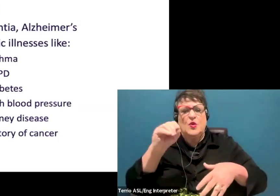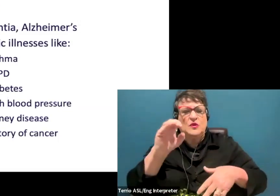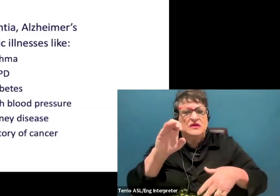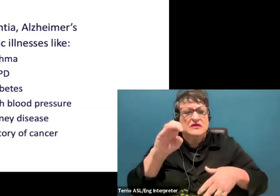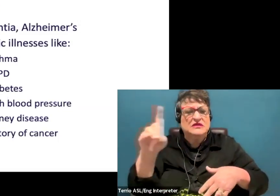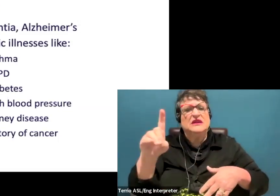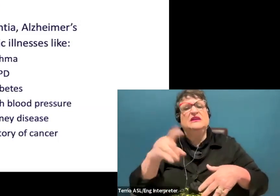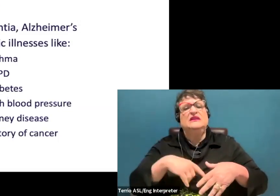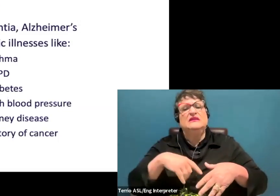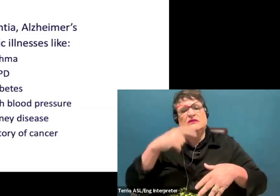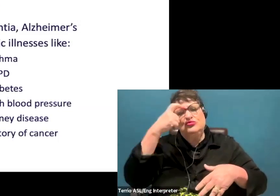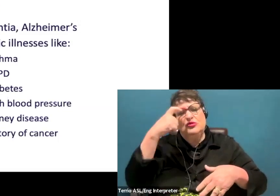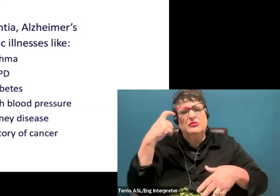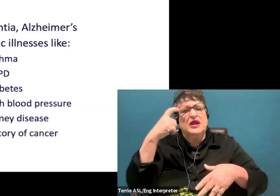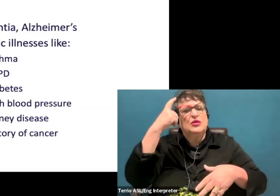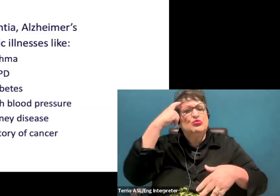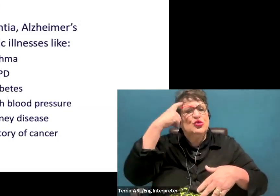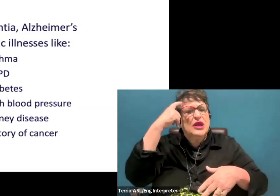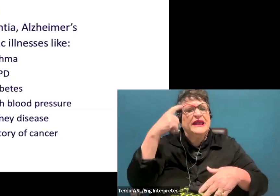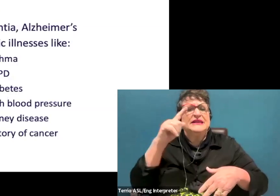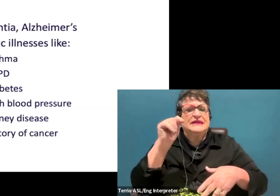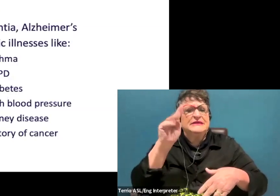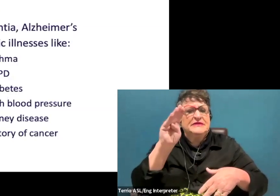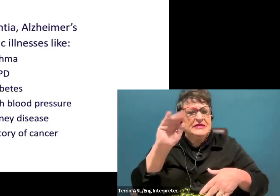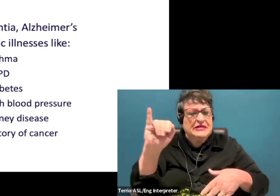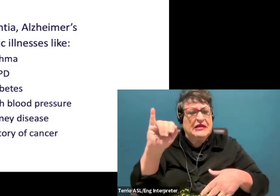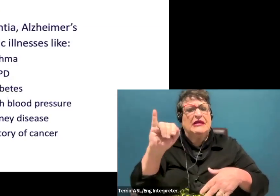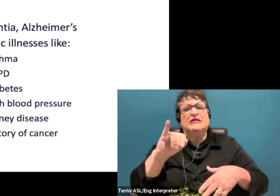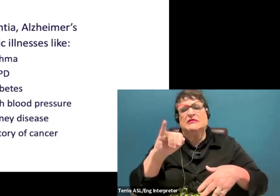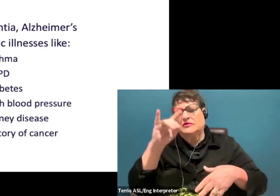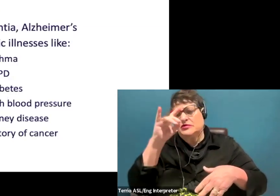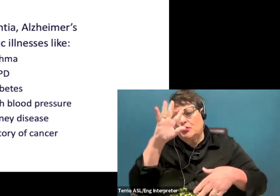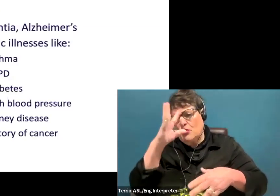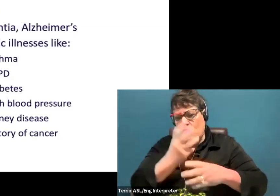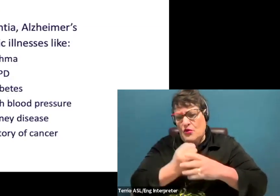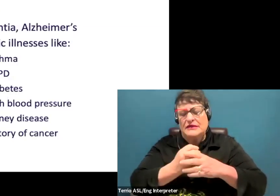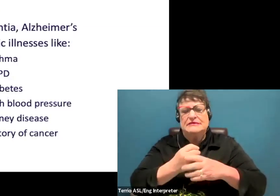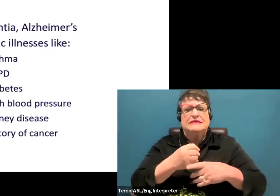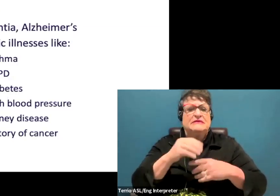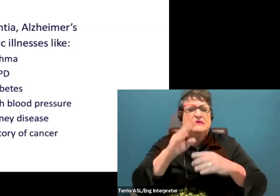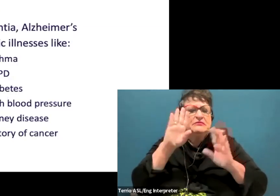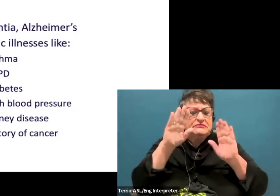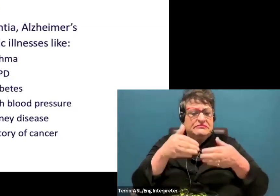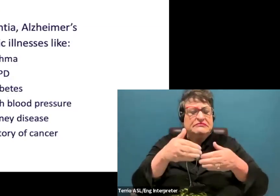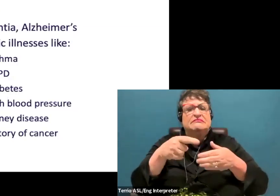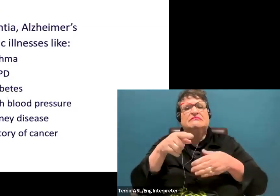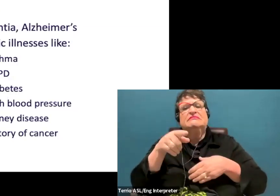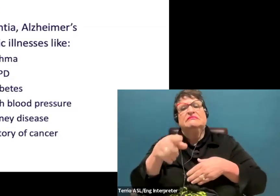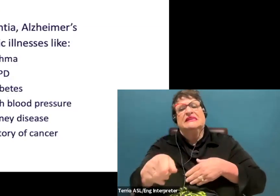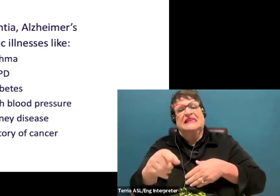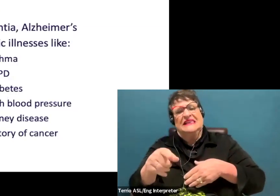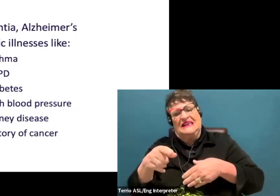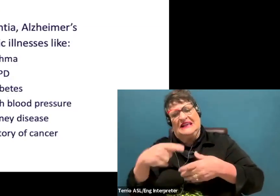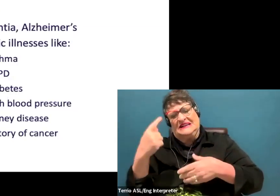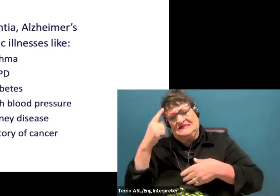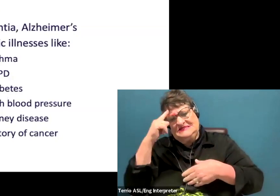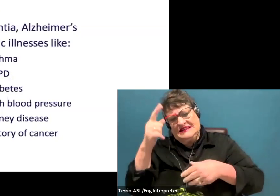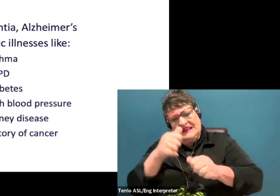learning more about that counts. You have autism, intellectual disabilities, mobile disabilities, sensory disabilities,